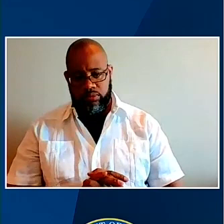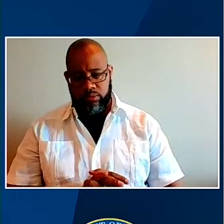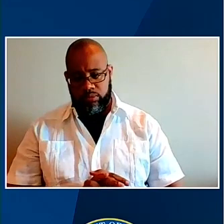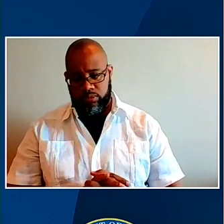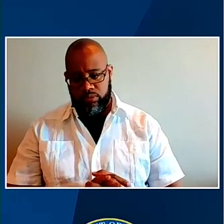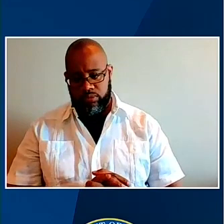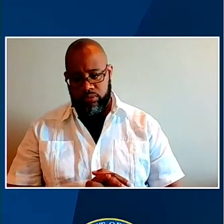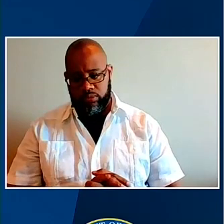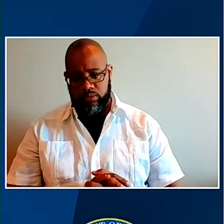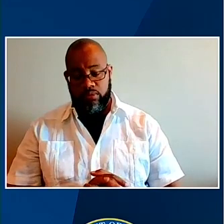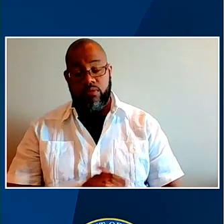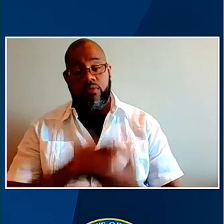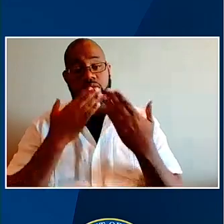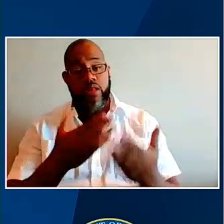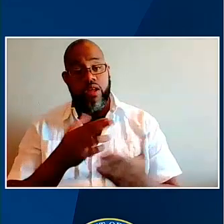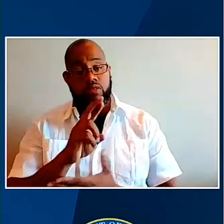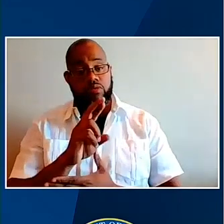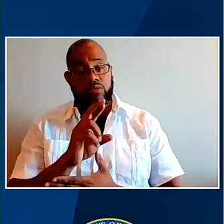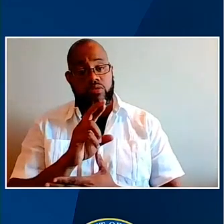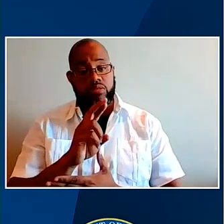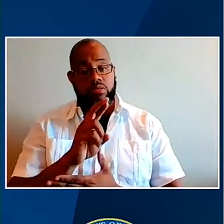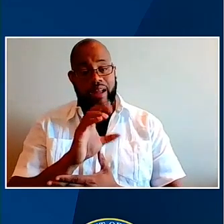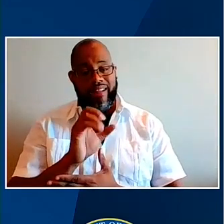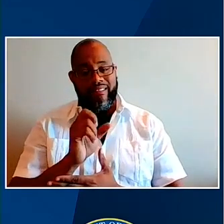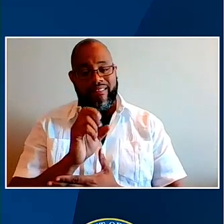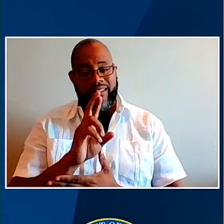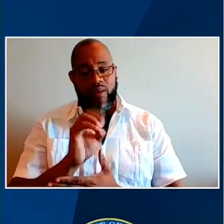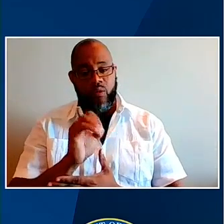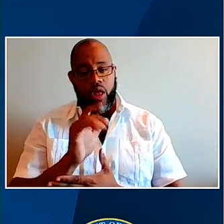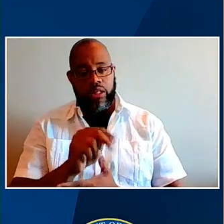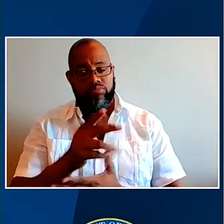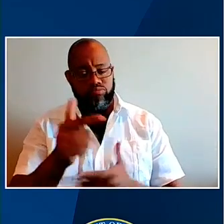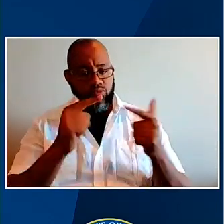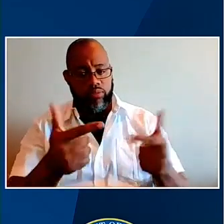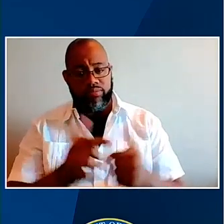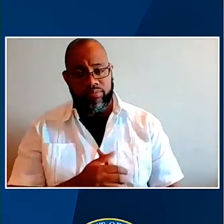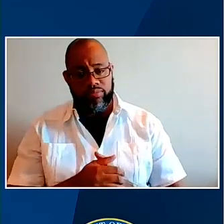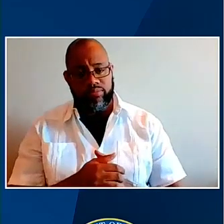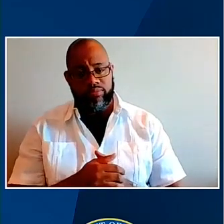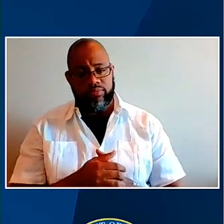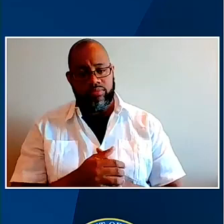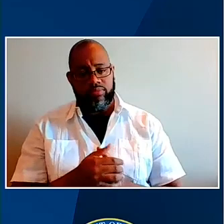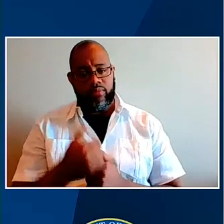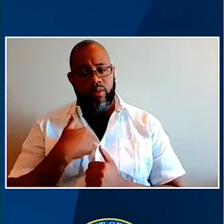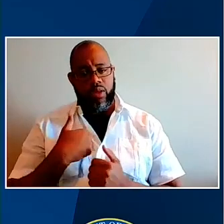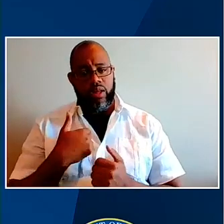Okay. Thanks, Robyn. Carolyn, go ahead. I just wanted to respond quickly to the